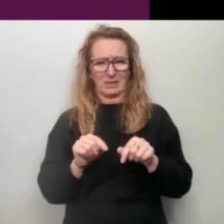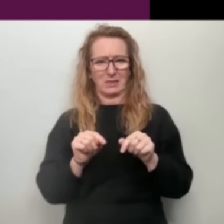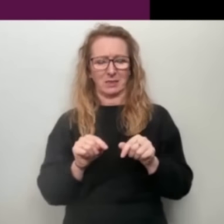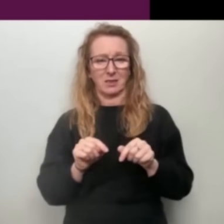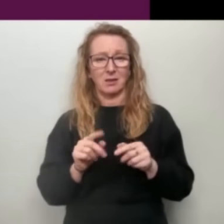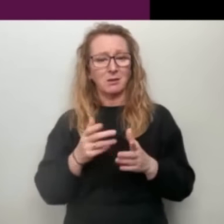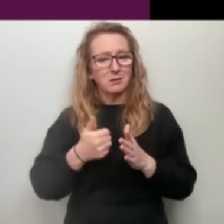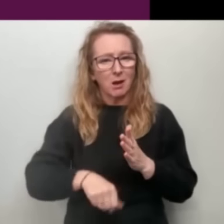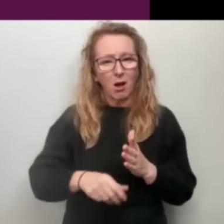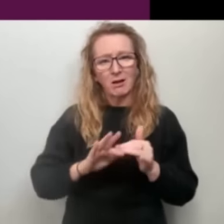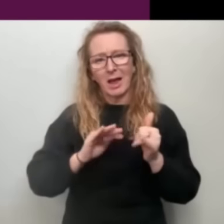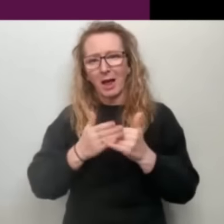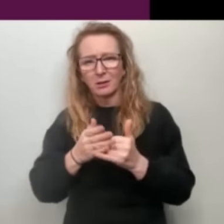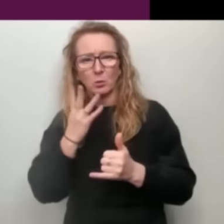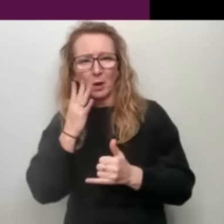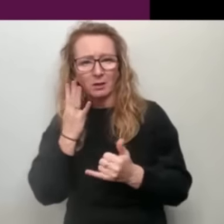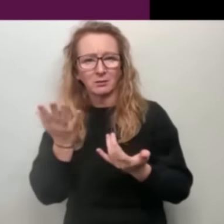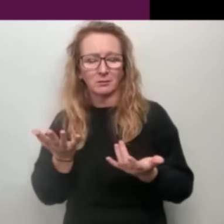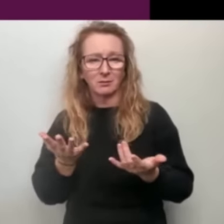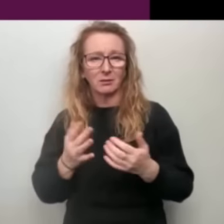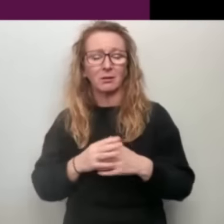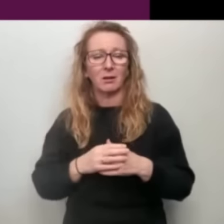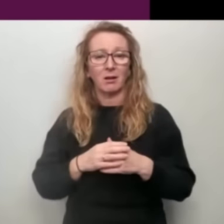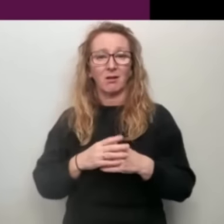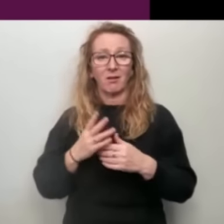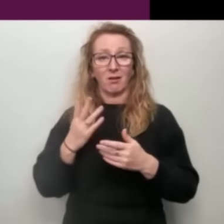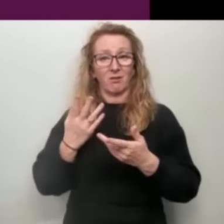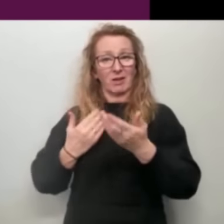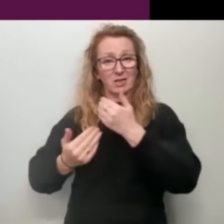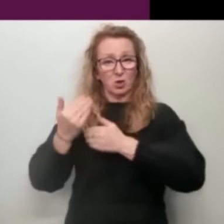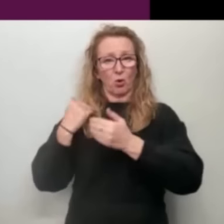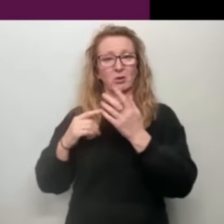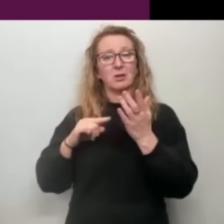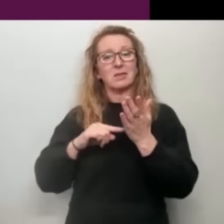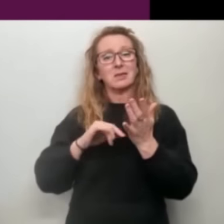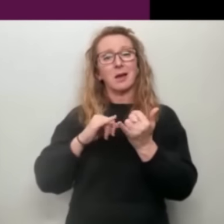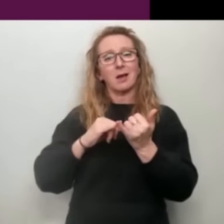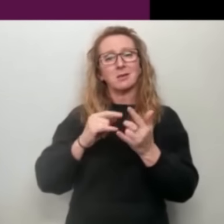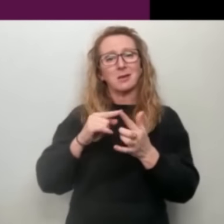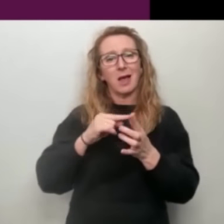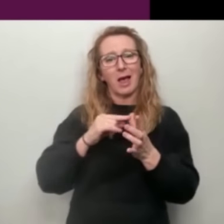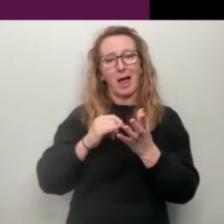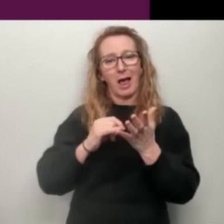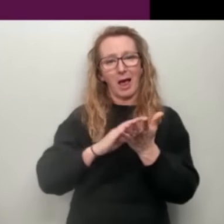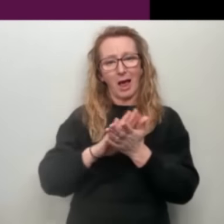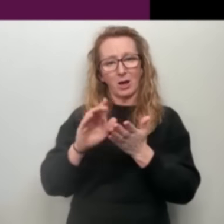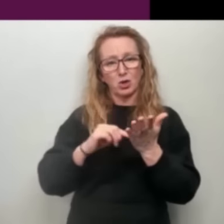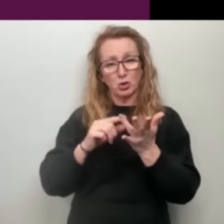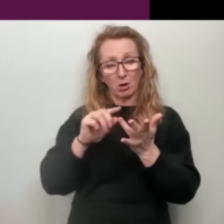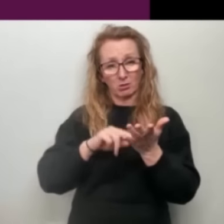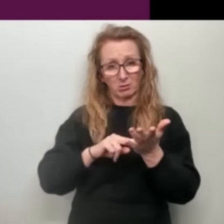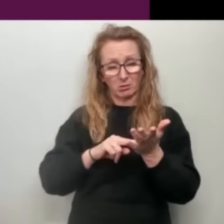When did it end? For one historian, T.S Ashton writing in 1947, admittedly a very old book,